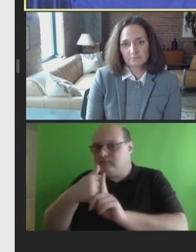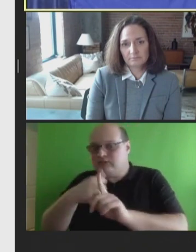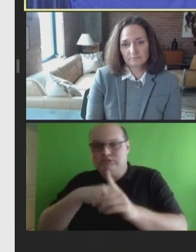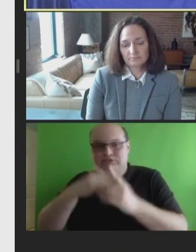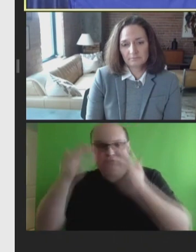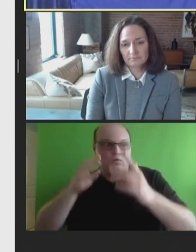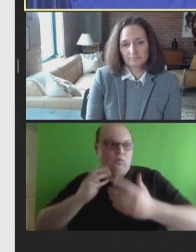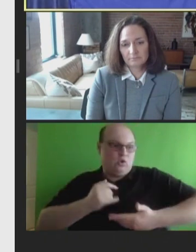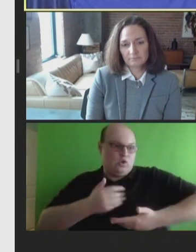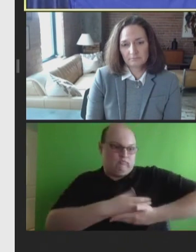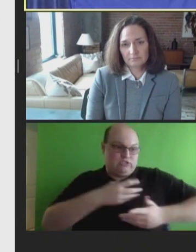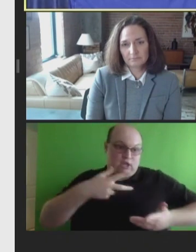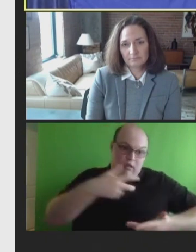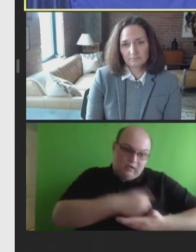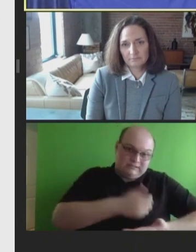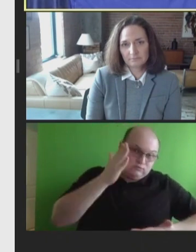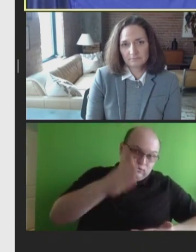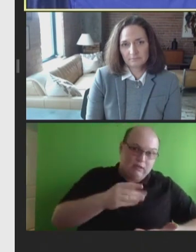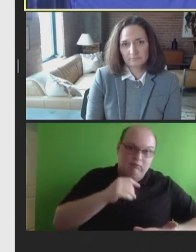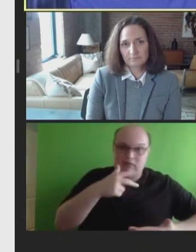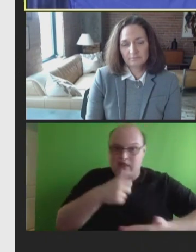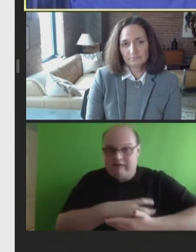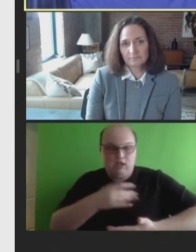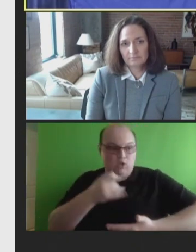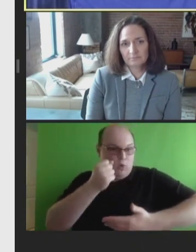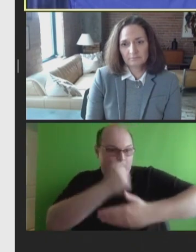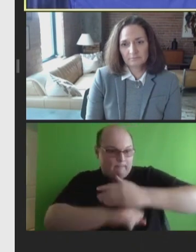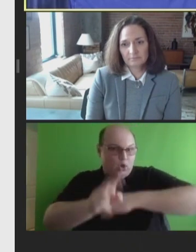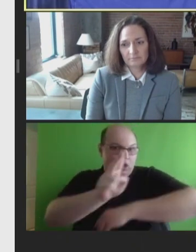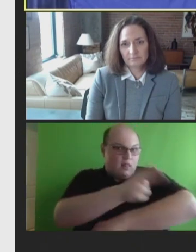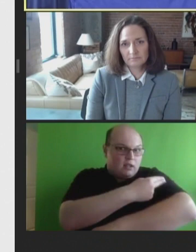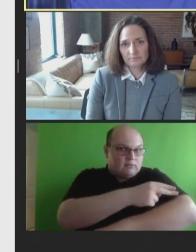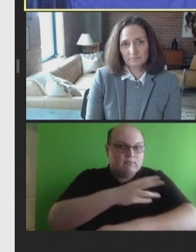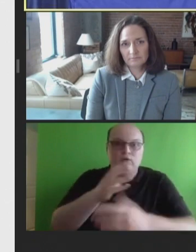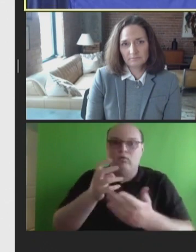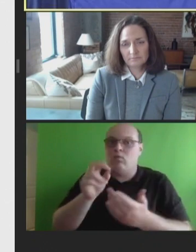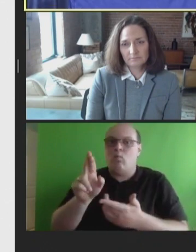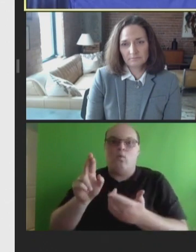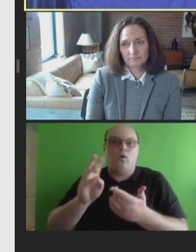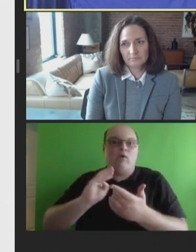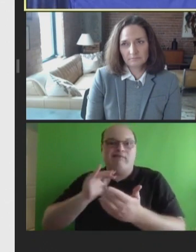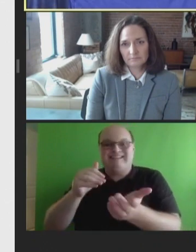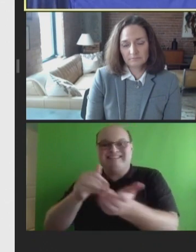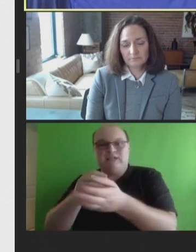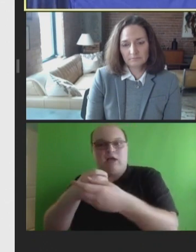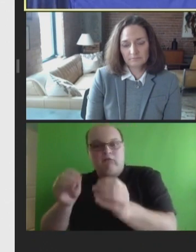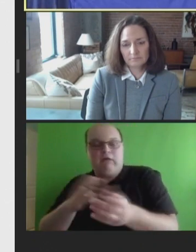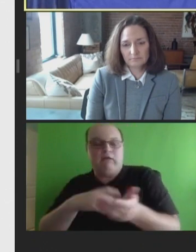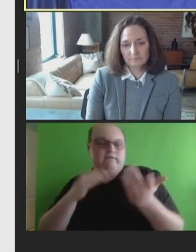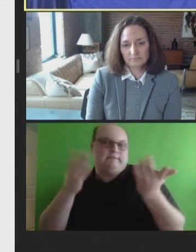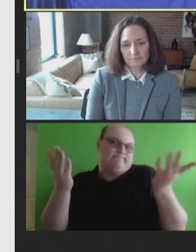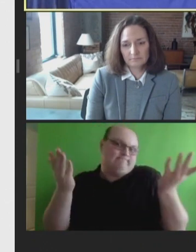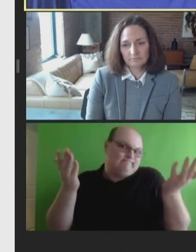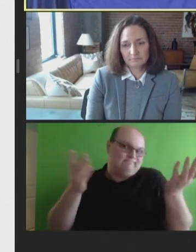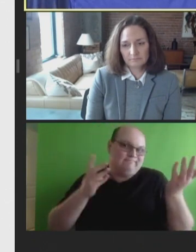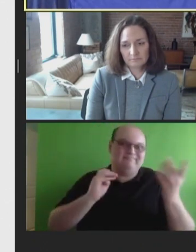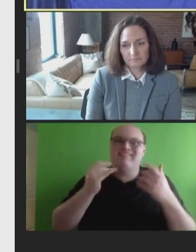child gets it -- an infant gets it in a birthing hospital versus in an outpatient clinic. You know,